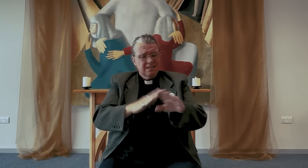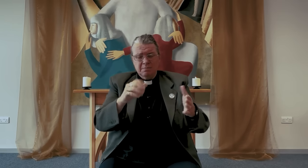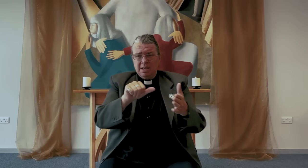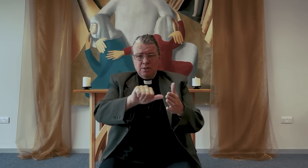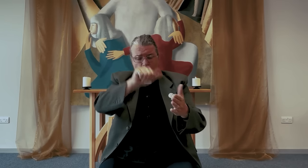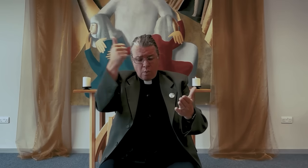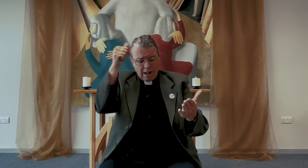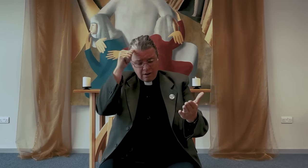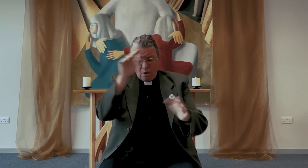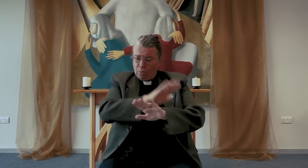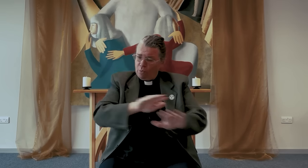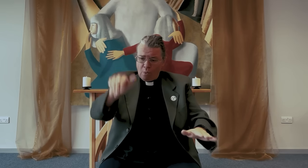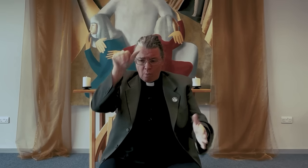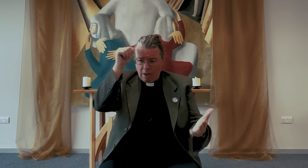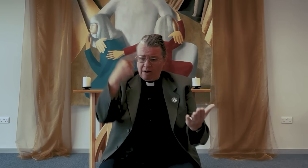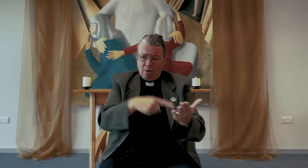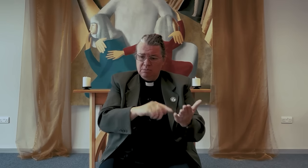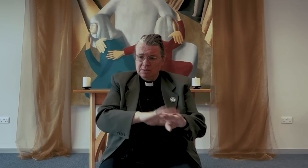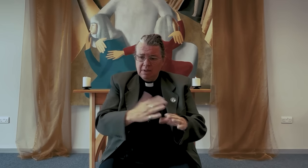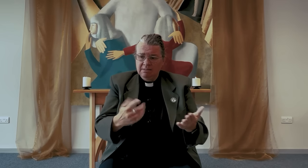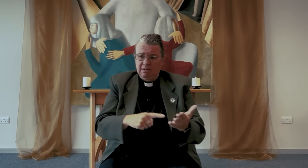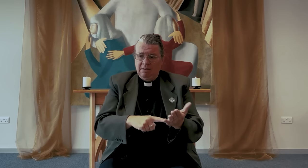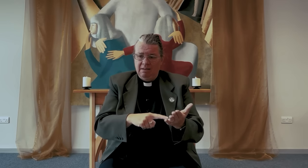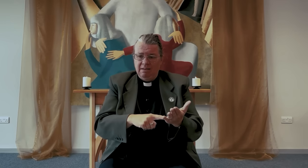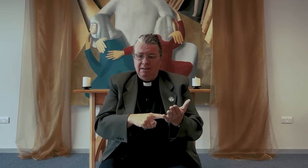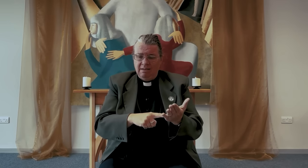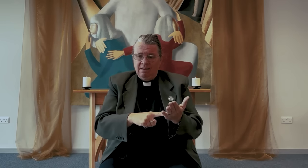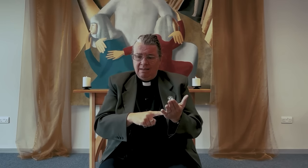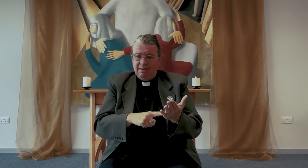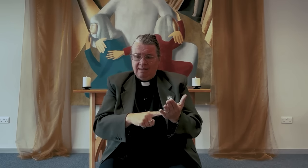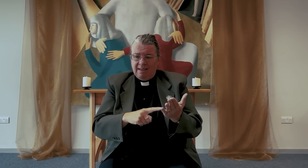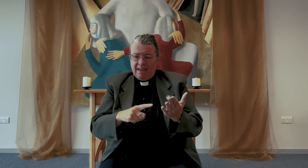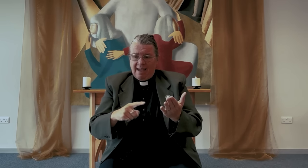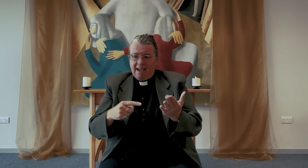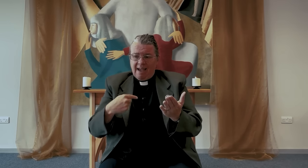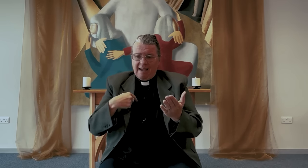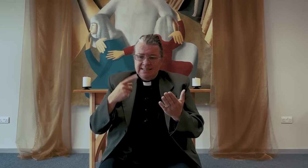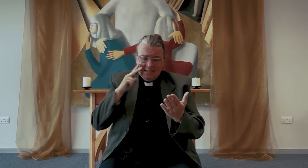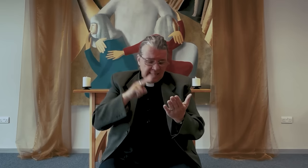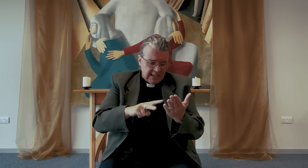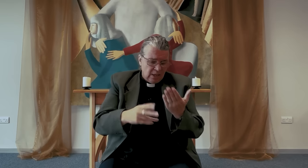no matter how well known, how many times I've read it and preached on it before,